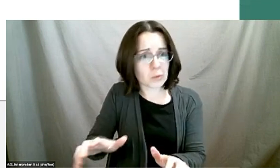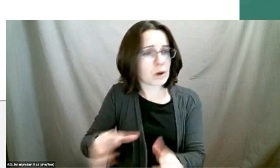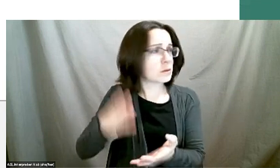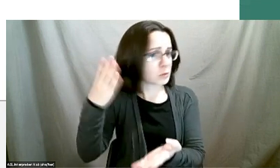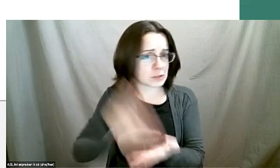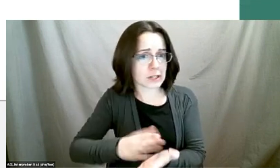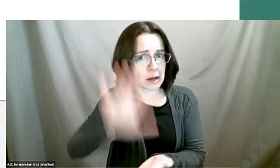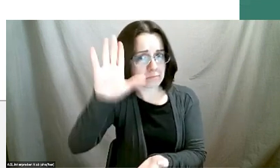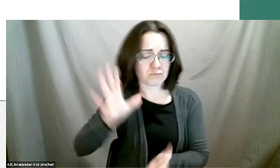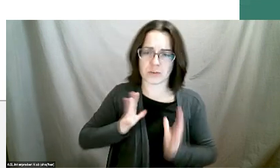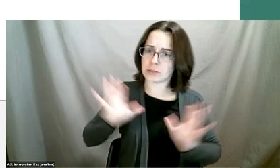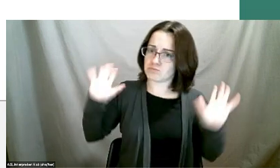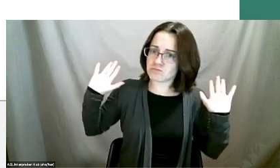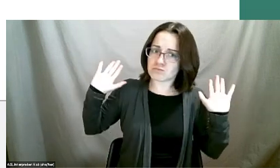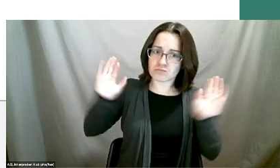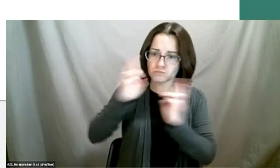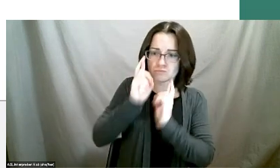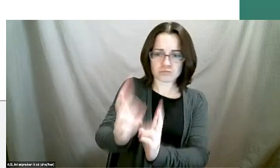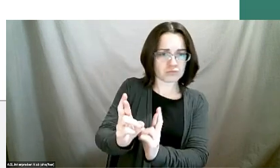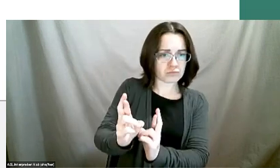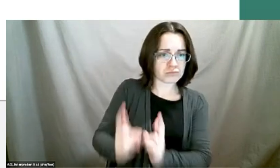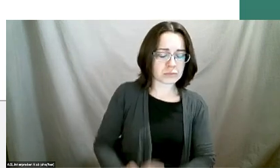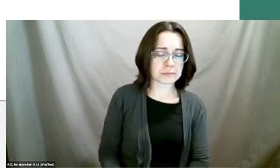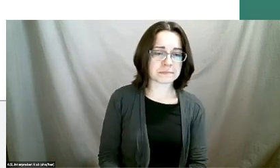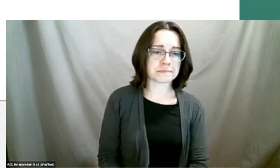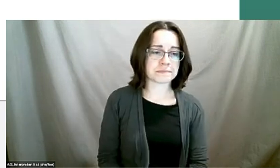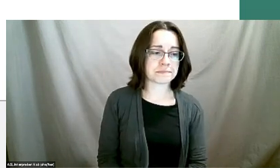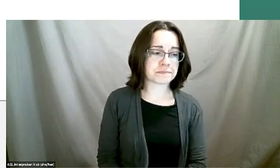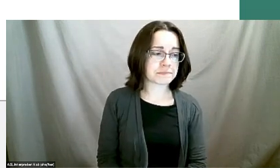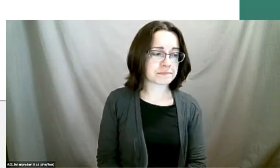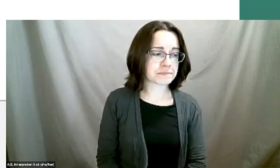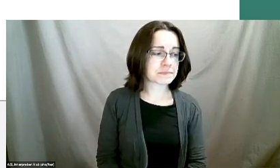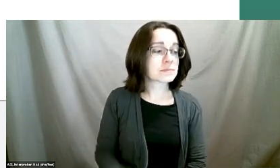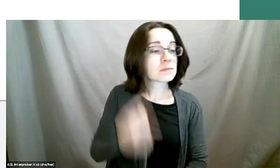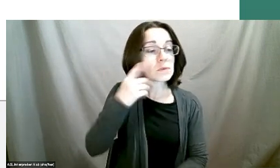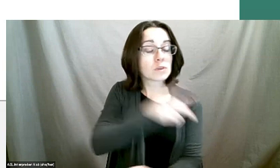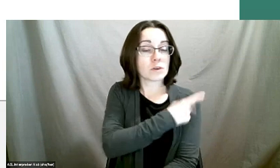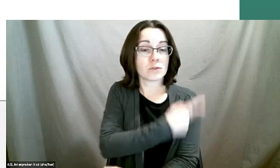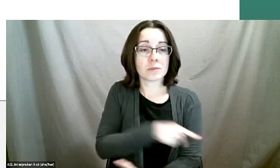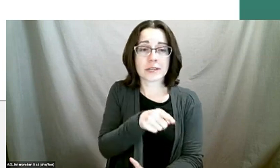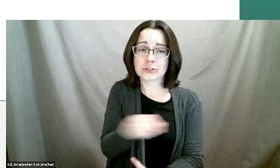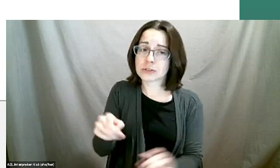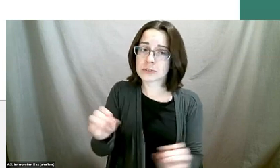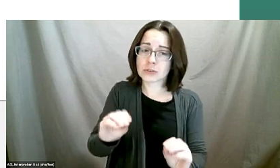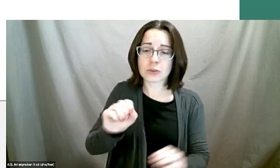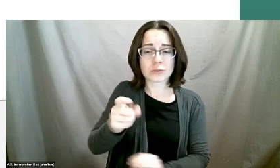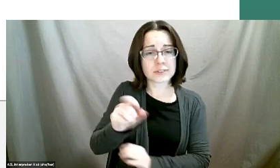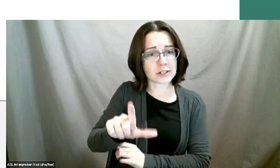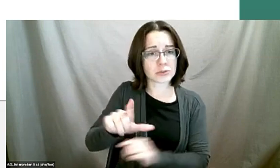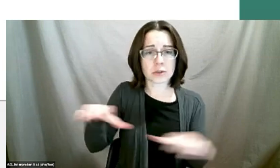Again, for patients who've not been sexually active or are having their first exam,